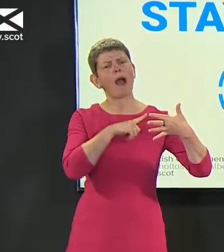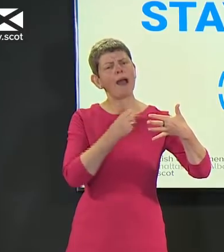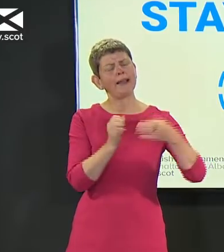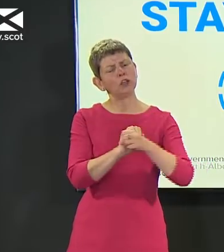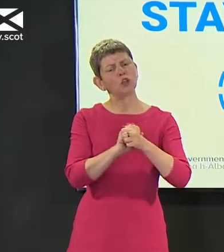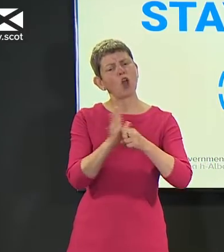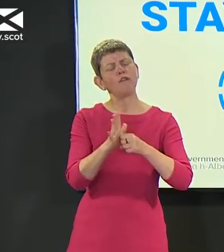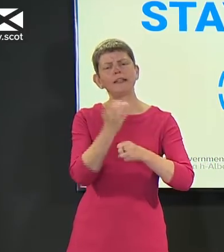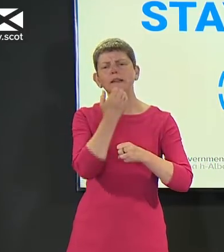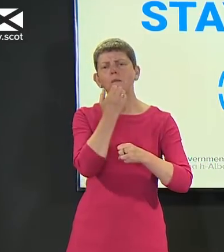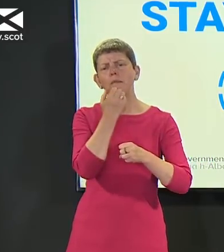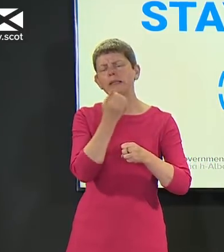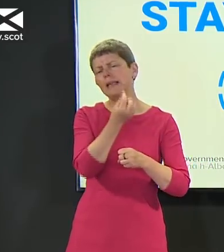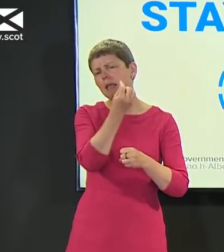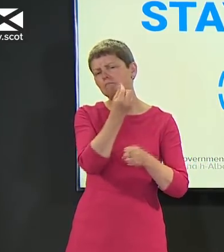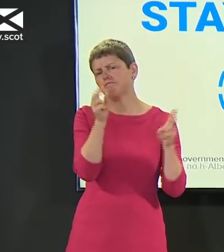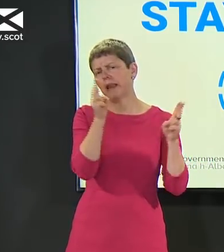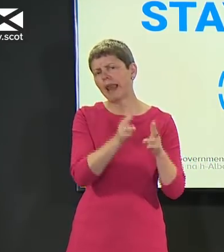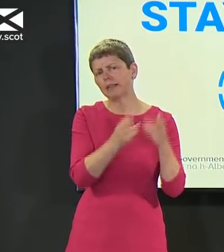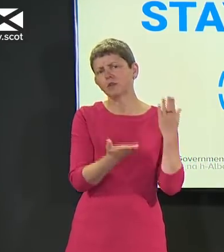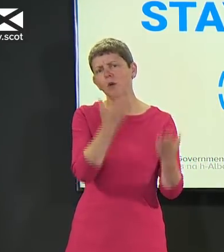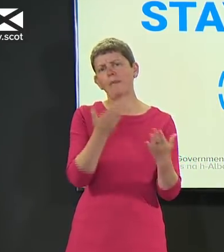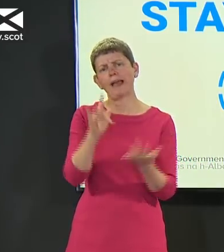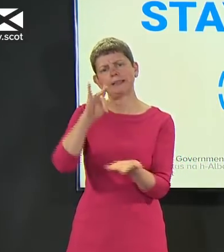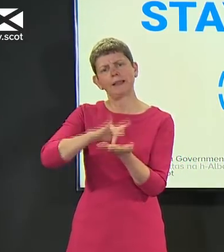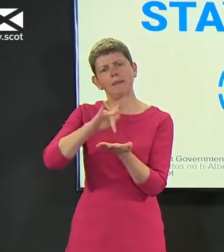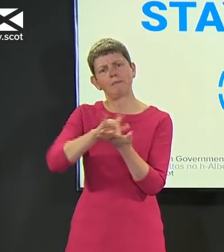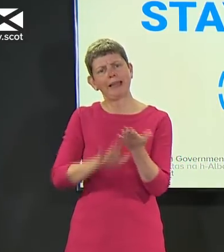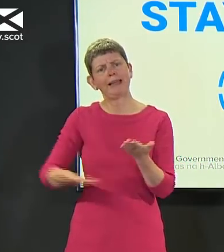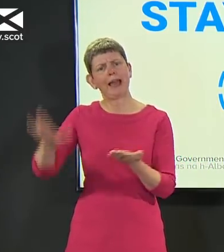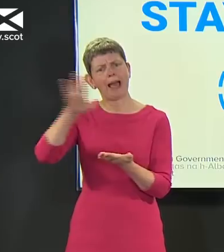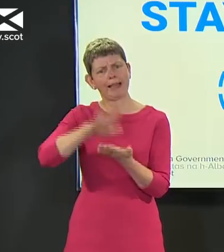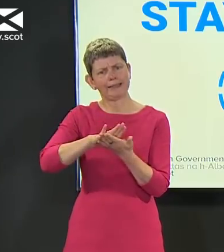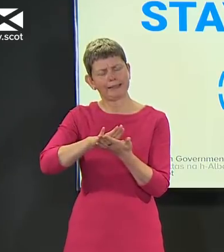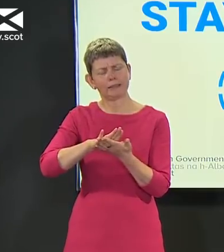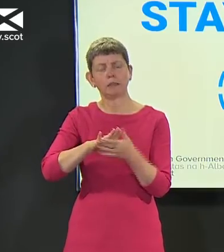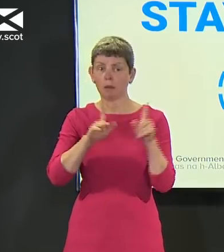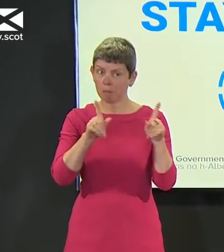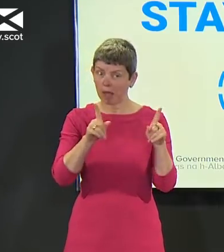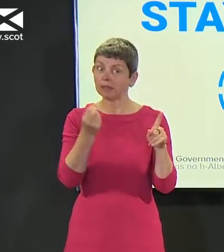covid than the mainland although there have been outbreaks which again shows the need for caution